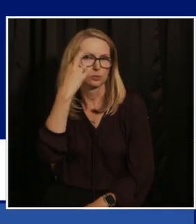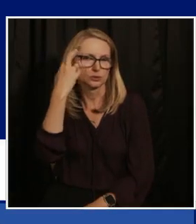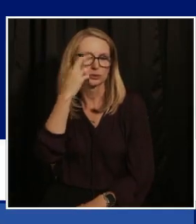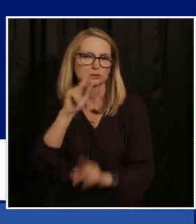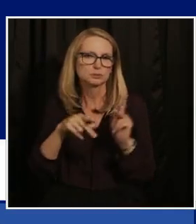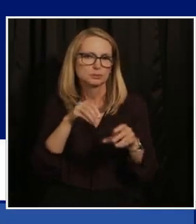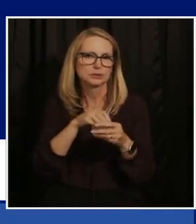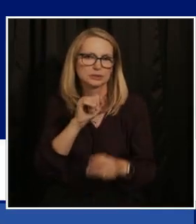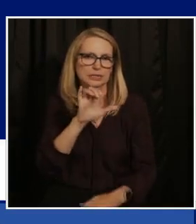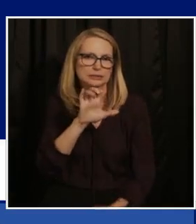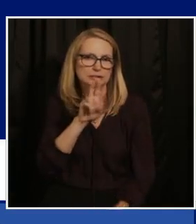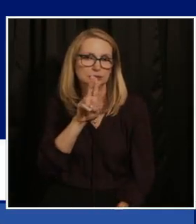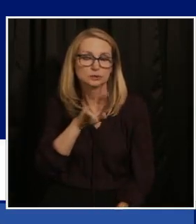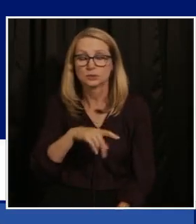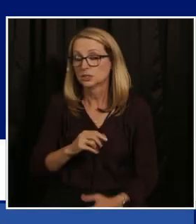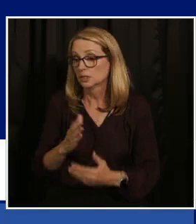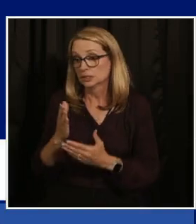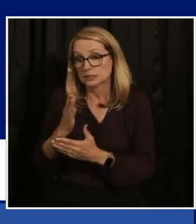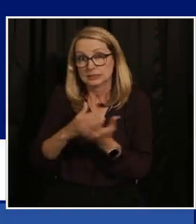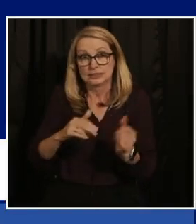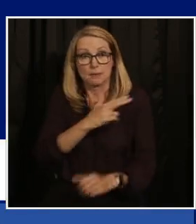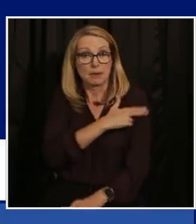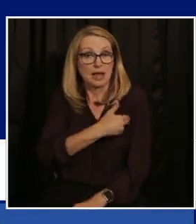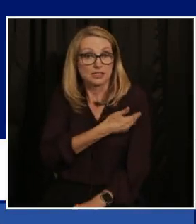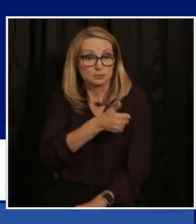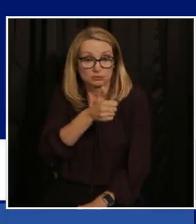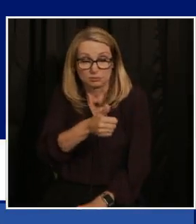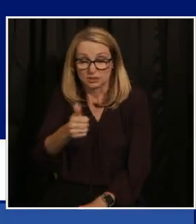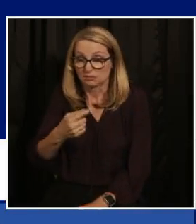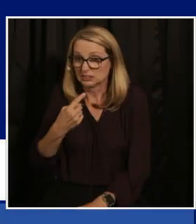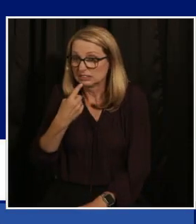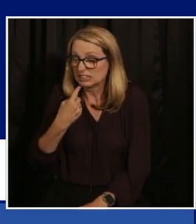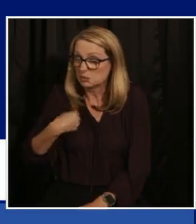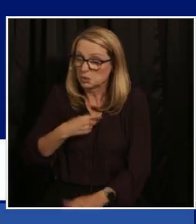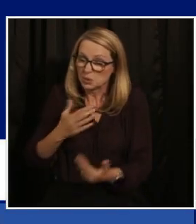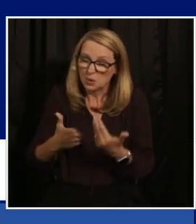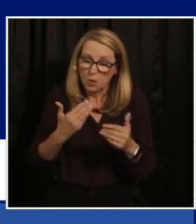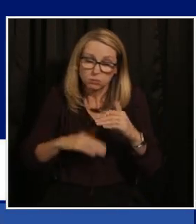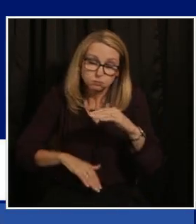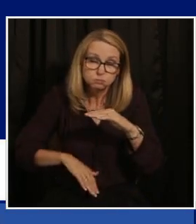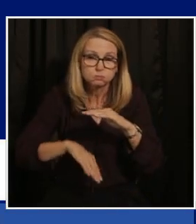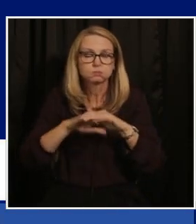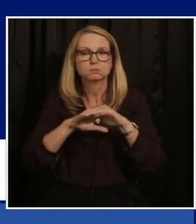some hospitals are reaching very close to their capacity limits and that wouldn't be happening